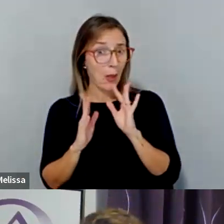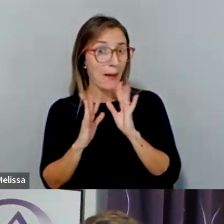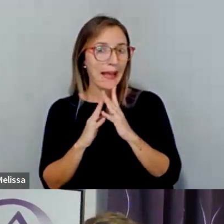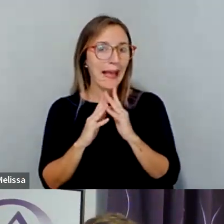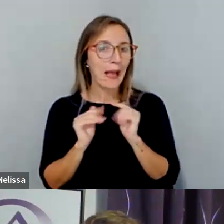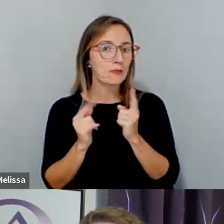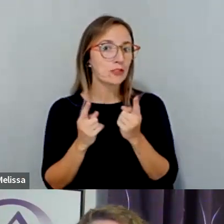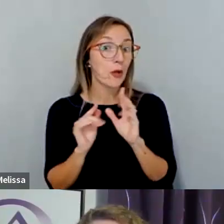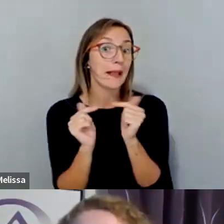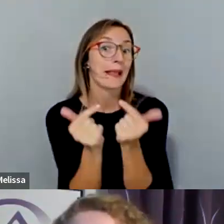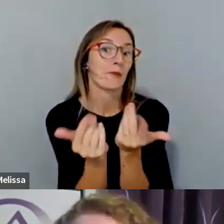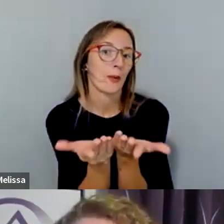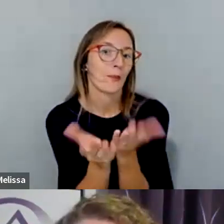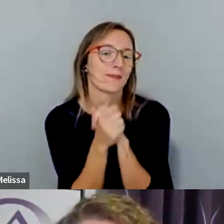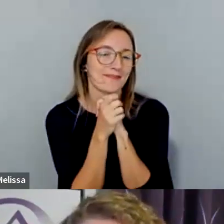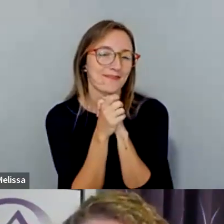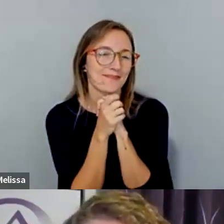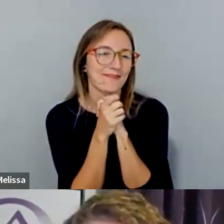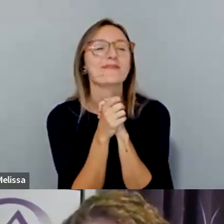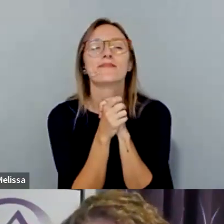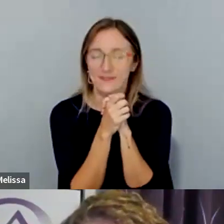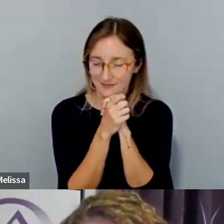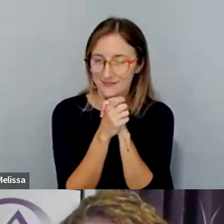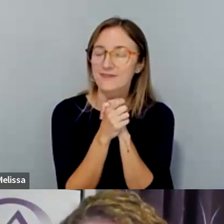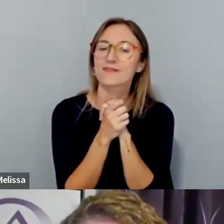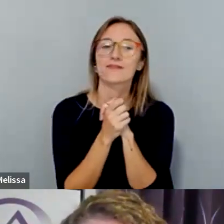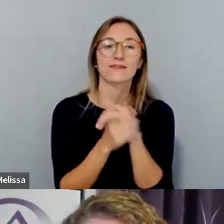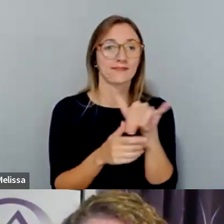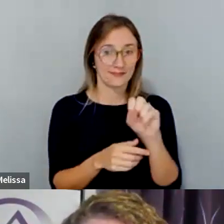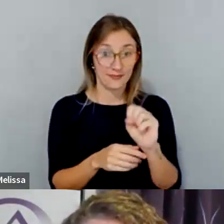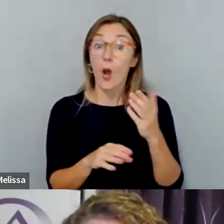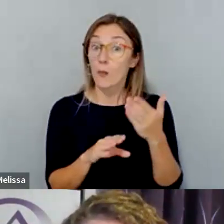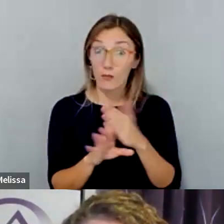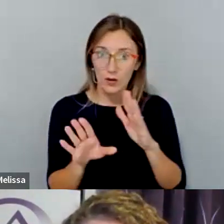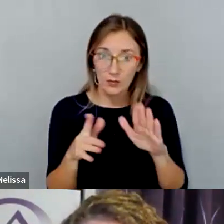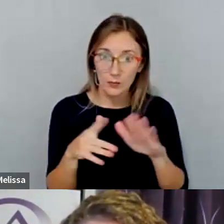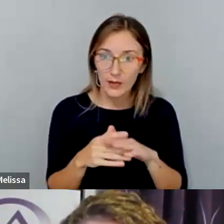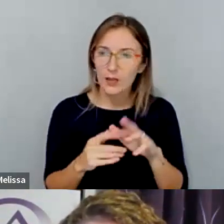Thank you, CC. I appreciate that input. Abbey, I think you are about to inform me that a break is required. I'm going to